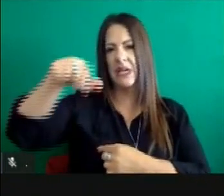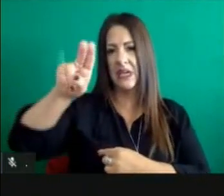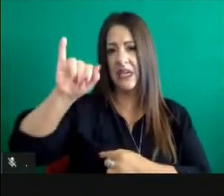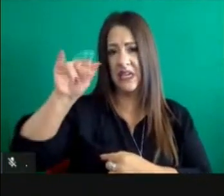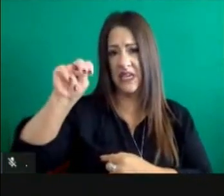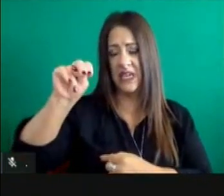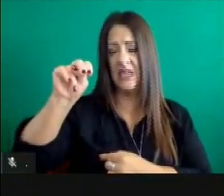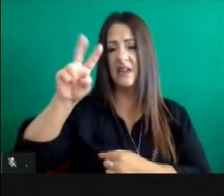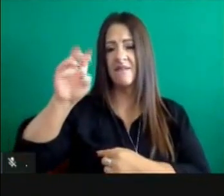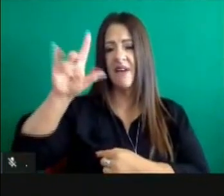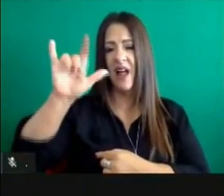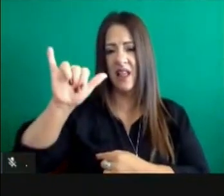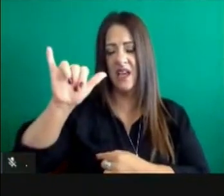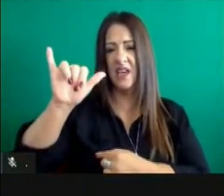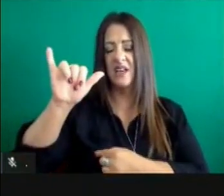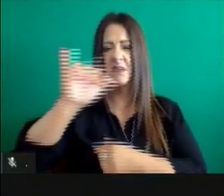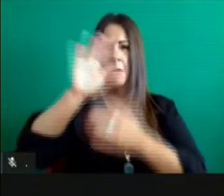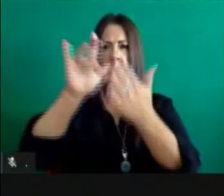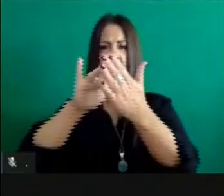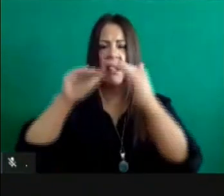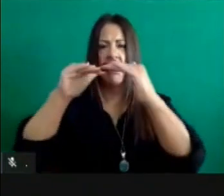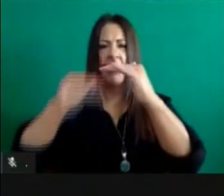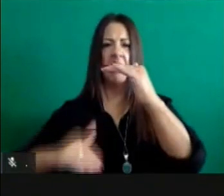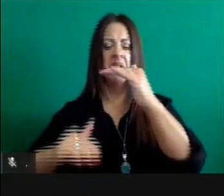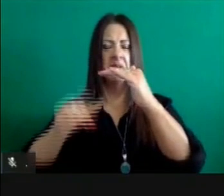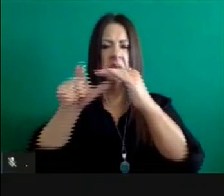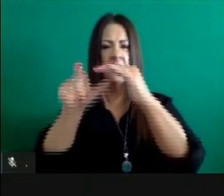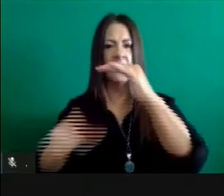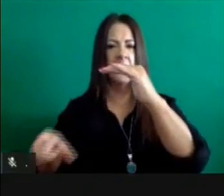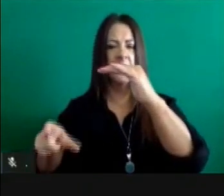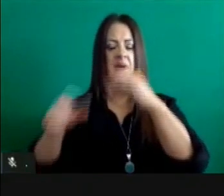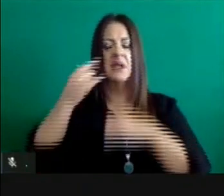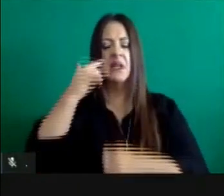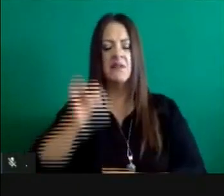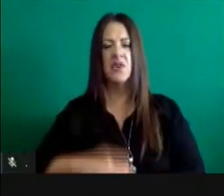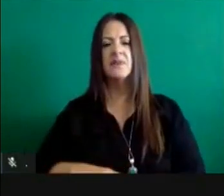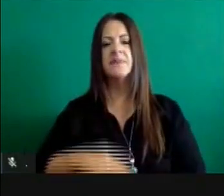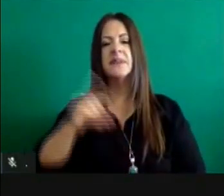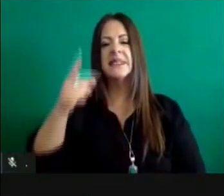PART OF THE STATE, SOUTHERN CALIFORNIA REGION IN THE SAN